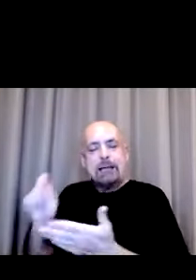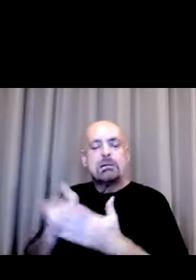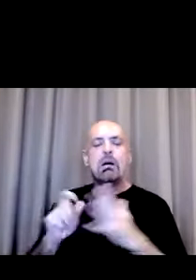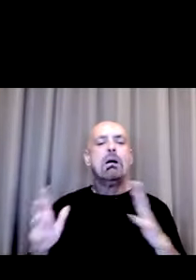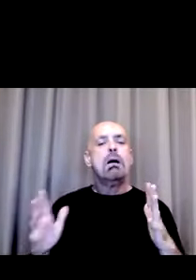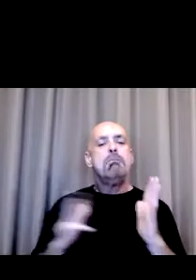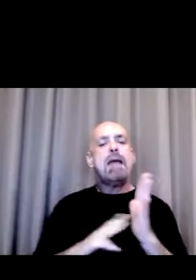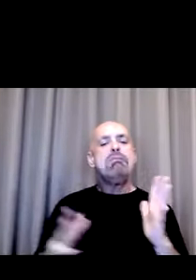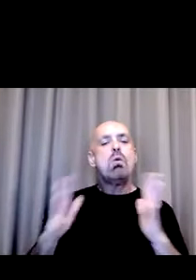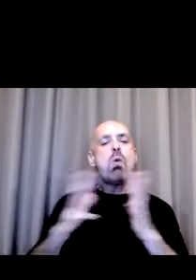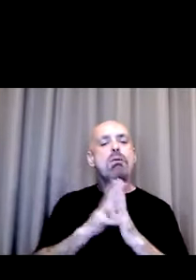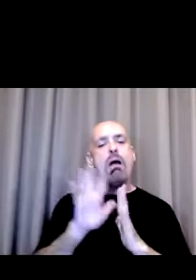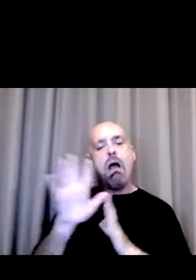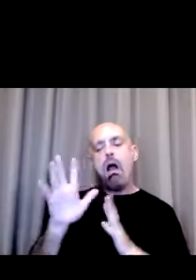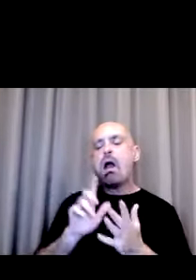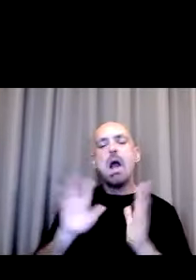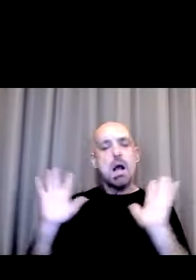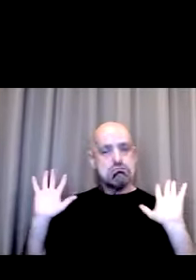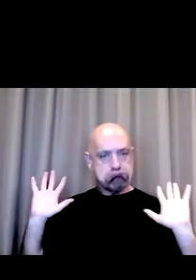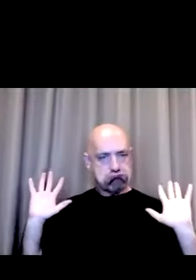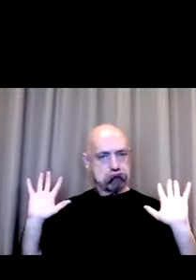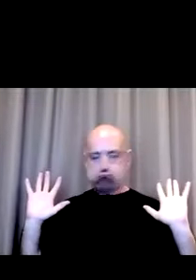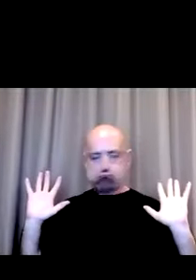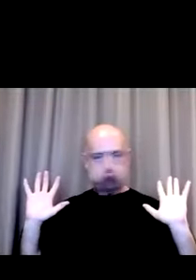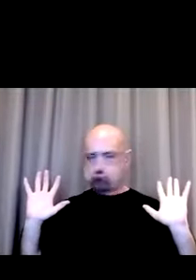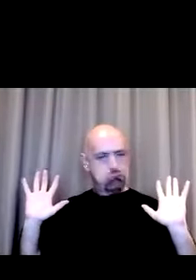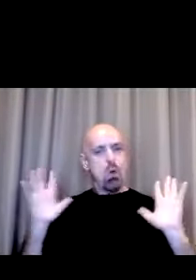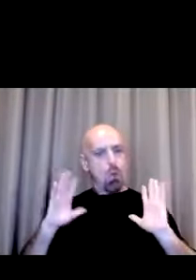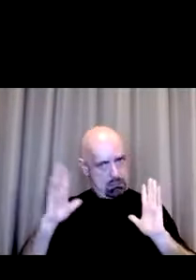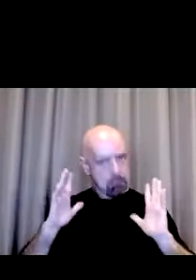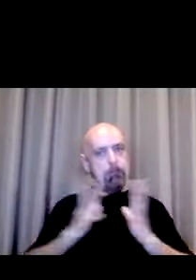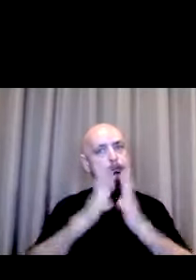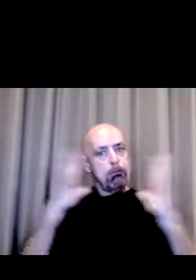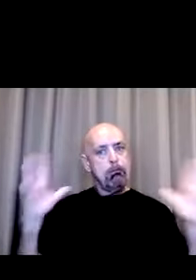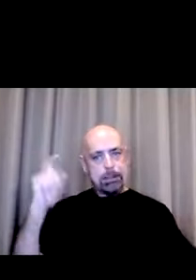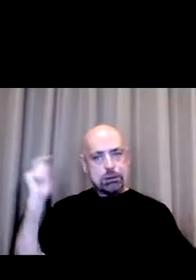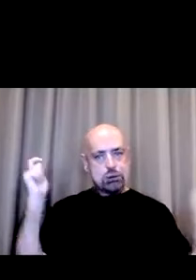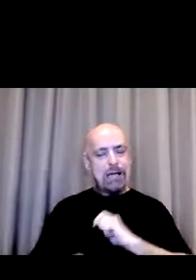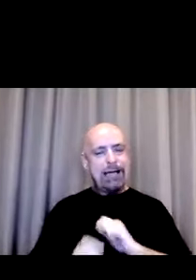the thinking behind the American Revolution . Burke's critique of the